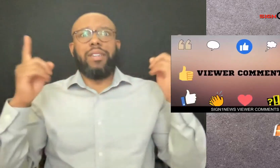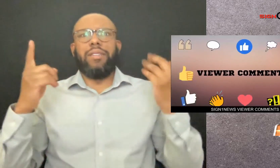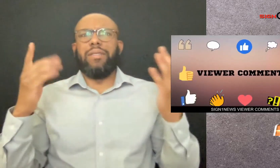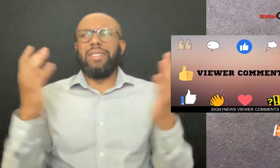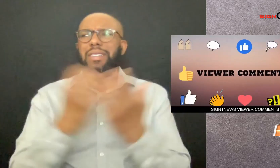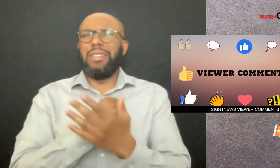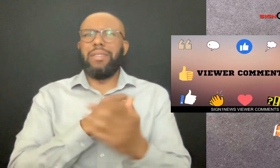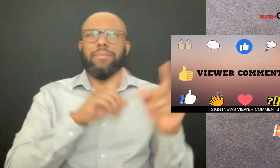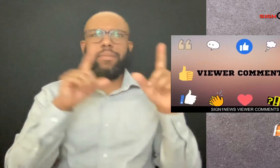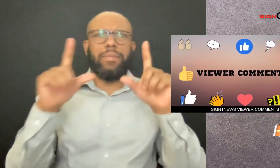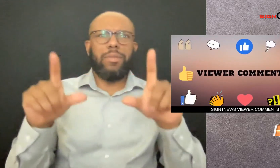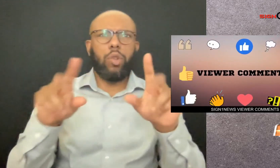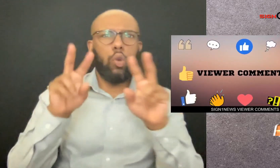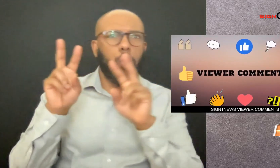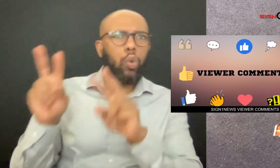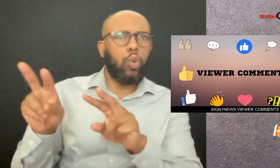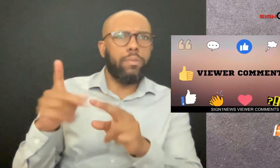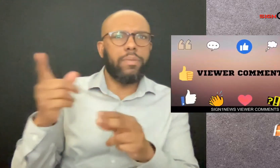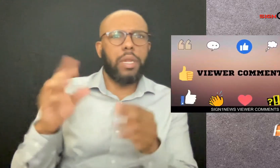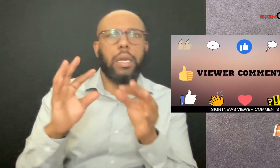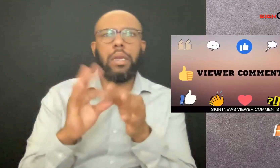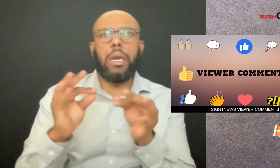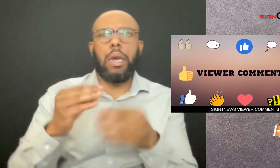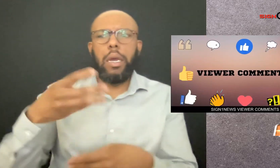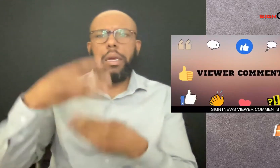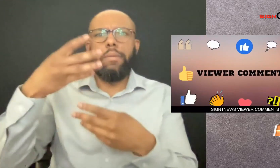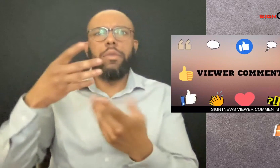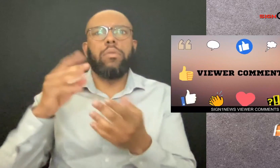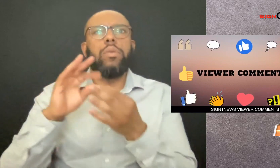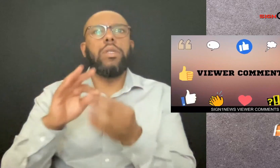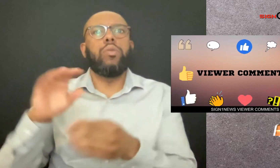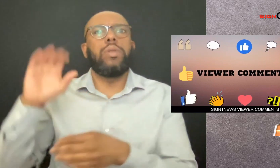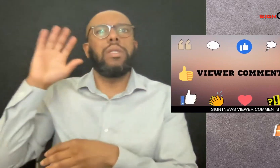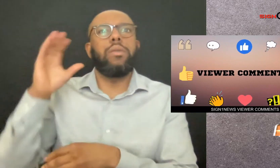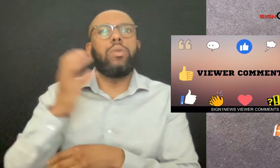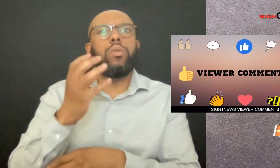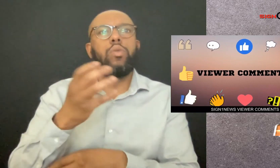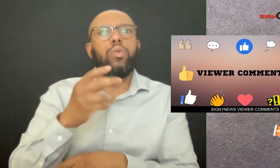And finally, let's check out a couple of comments sign One news viewers posted on our social media pages.